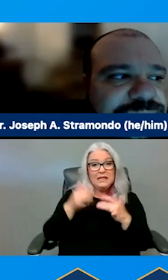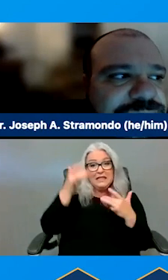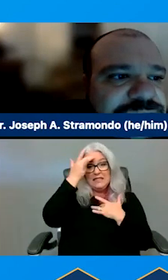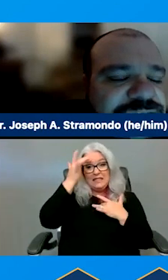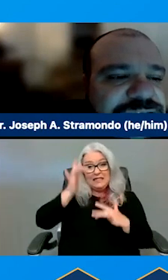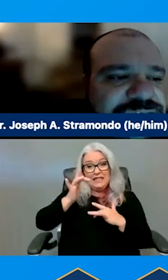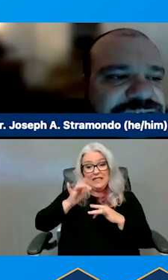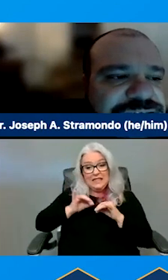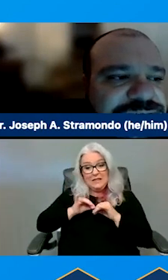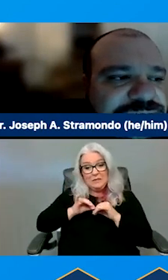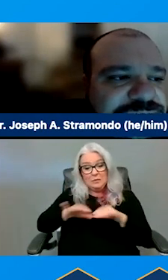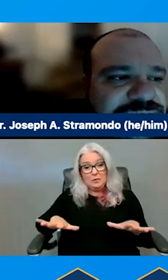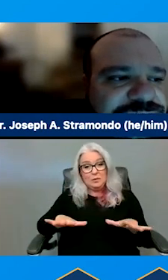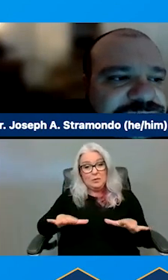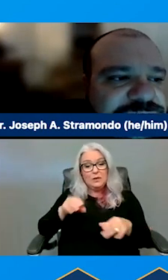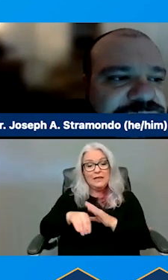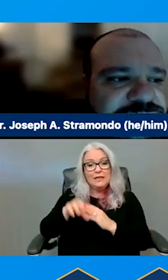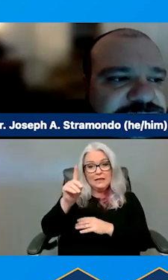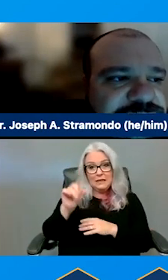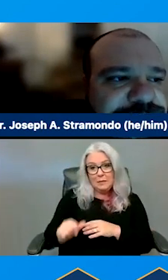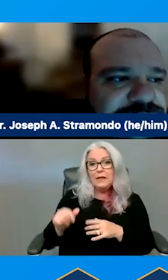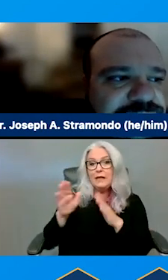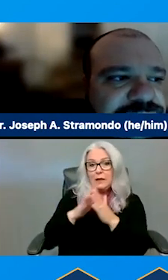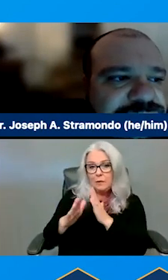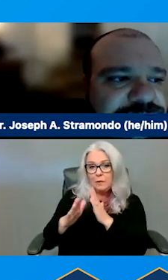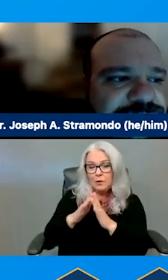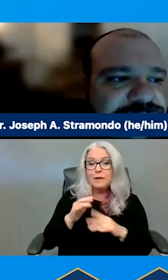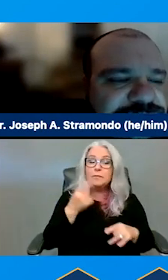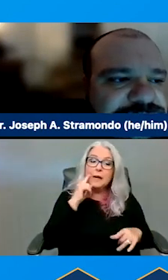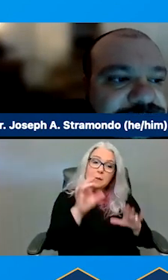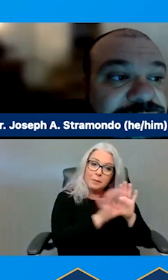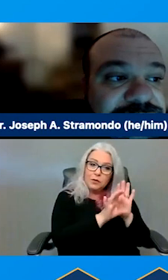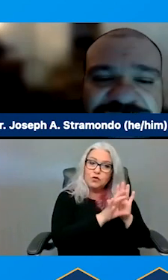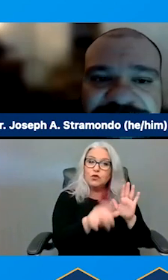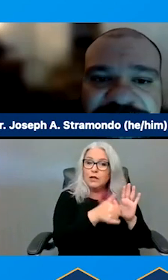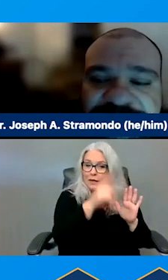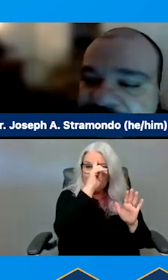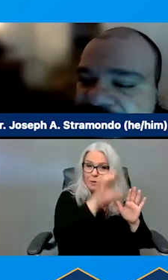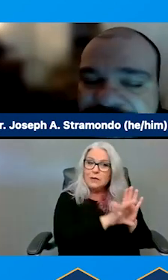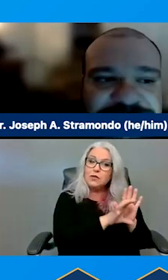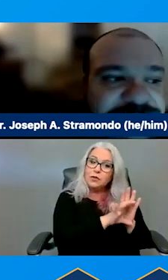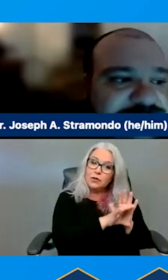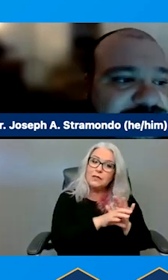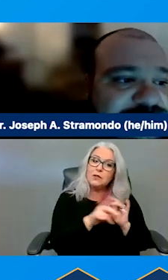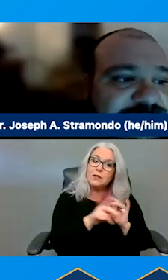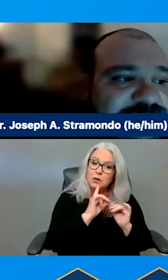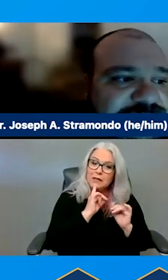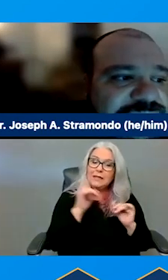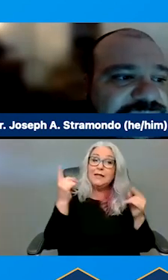disability community. Okay. And so here I have another picture. Some of you -- this is a famous one actually. Some of